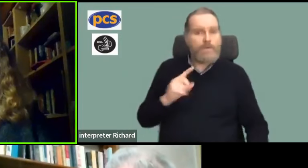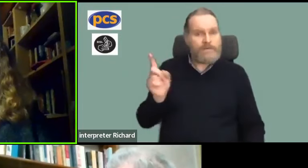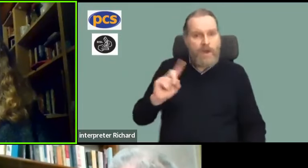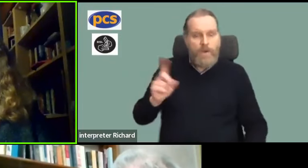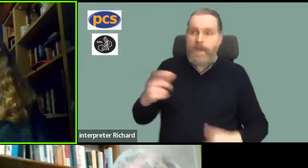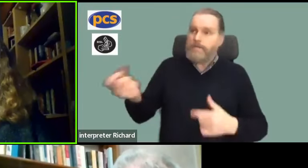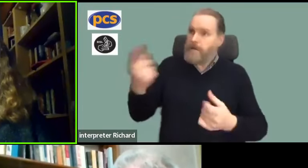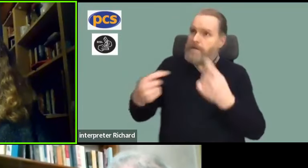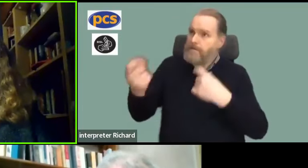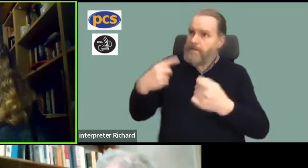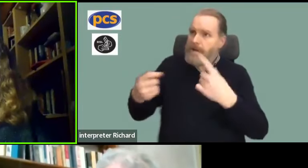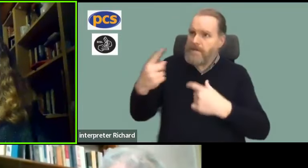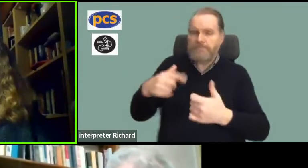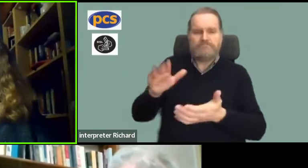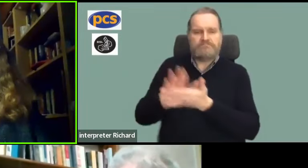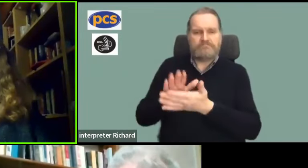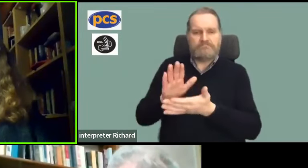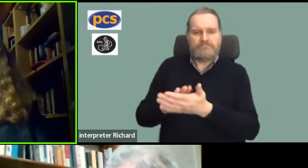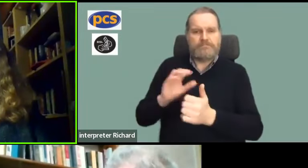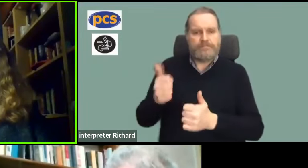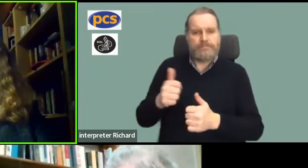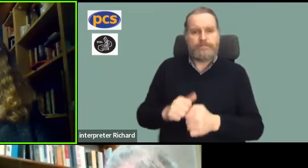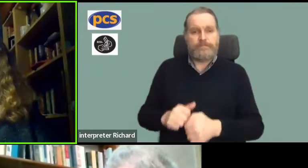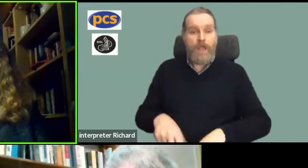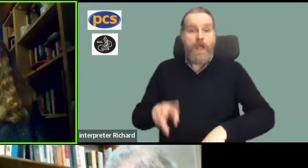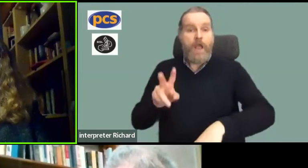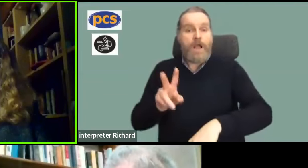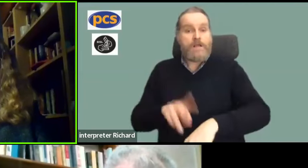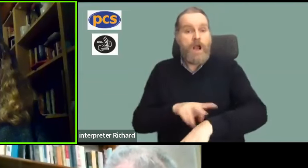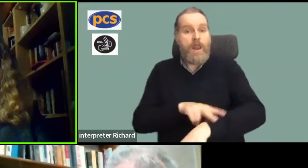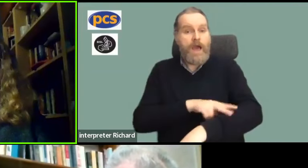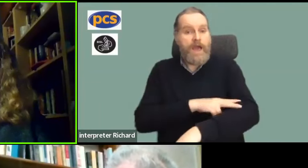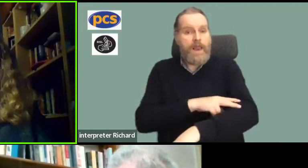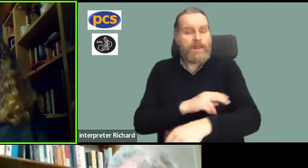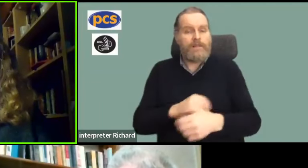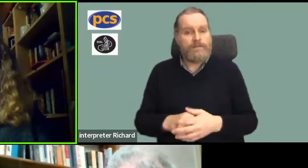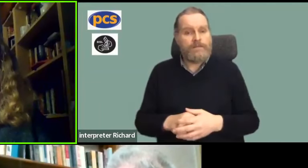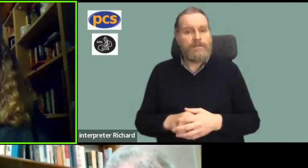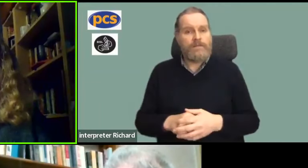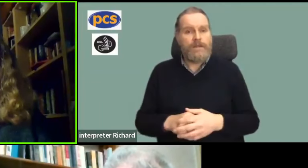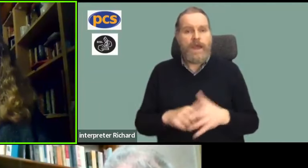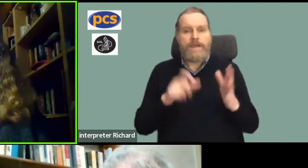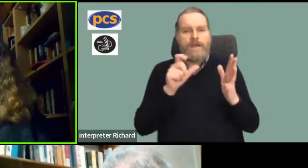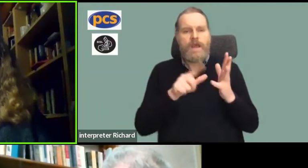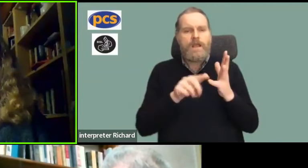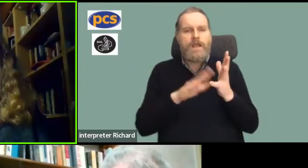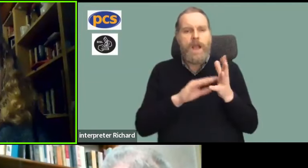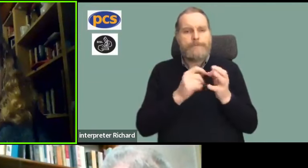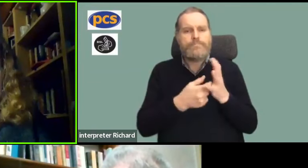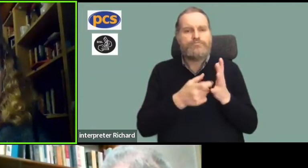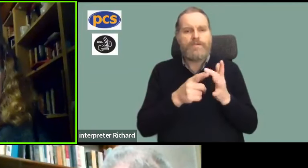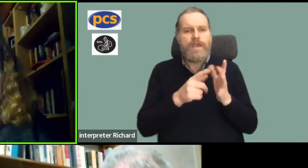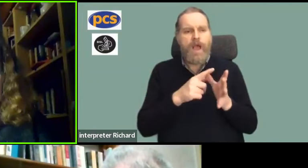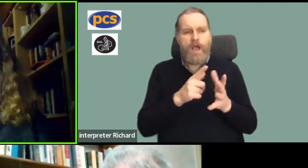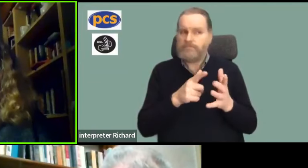that they are not alone , and that's an Ester, hey and that's an Ester, hey? So i'm rity from repsit. Rpa. Carlisle to our desperate colleagues